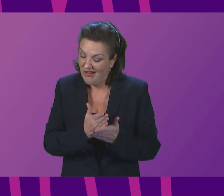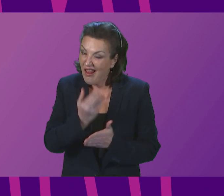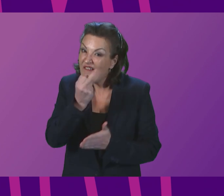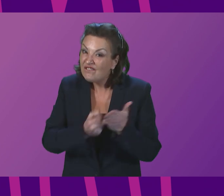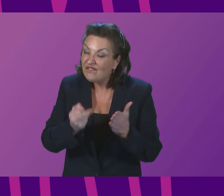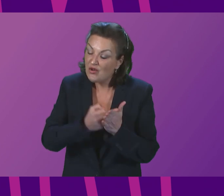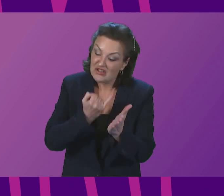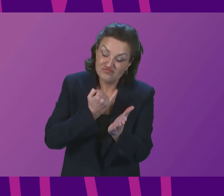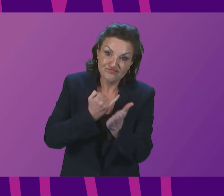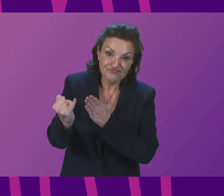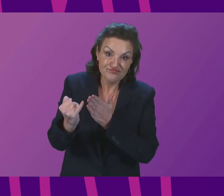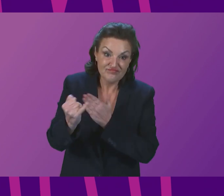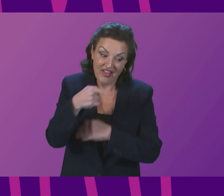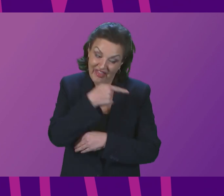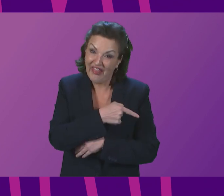in the Scottish budget.